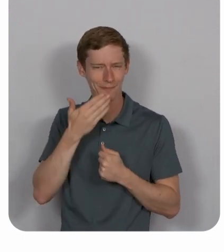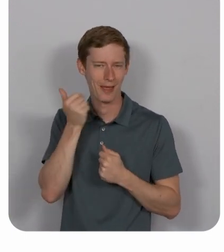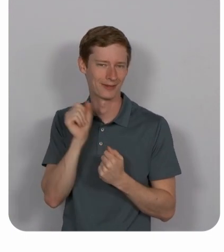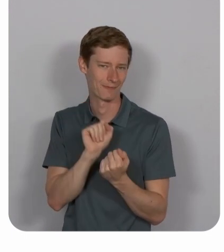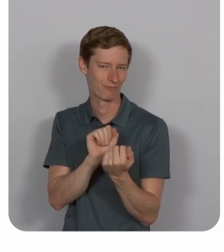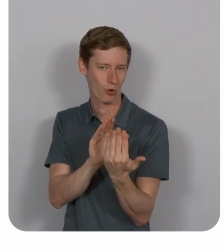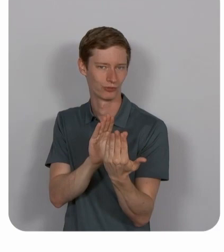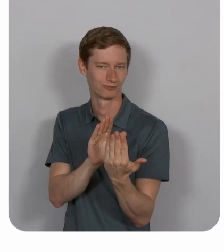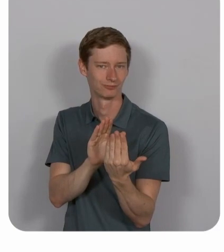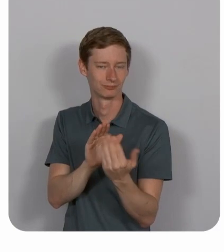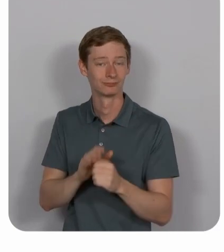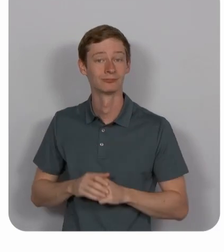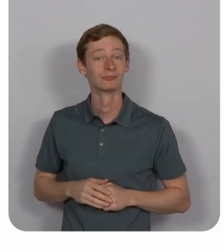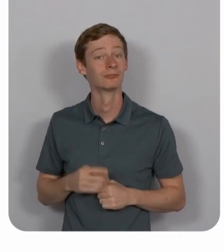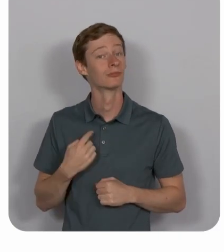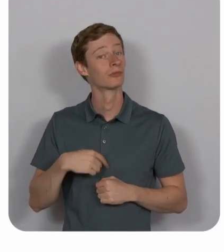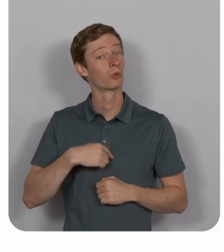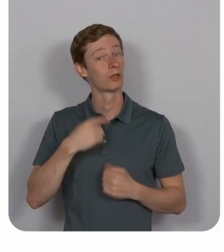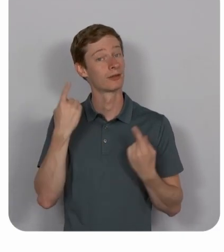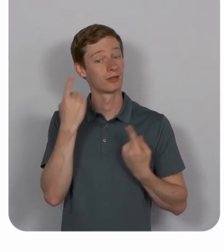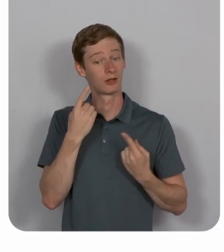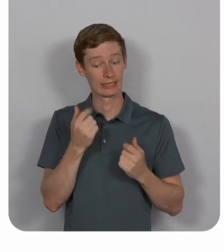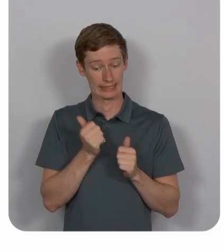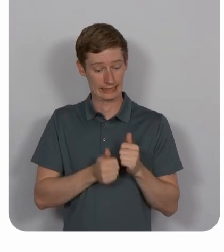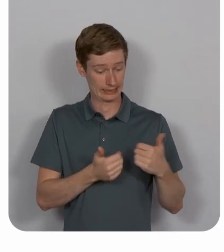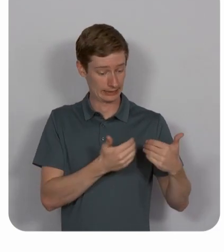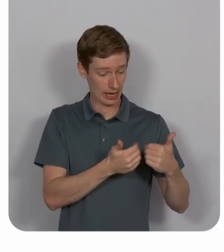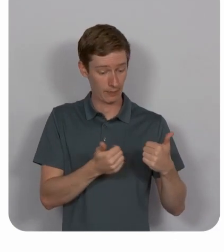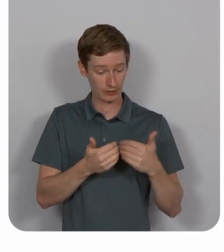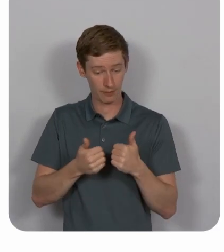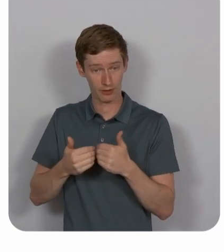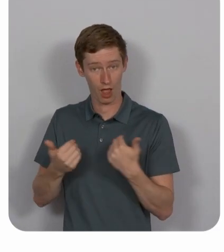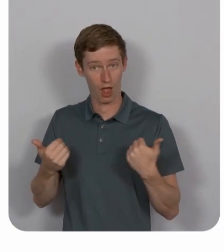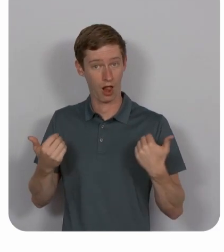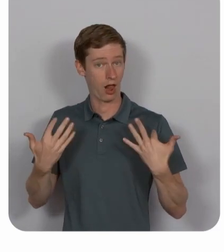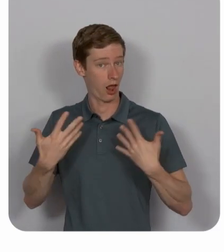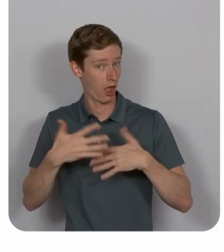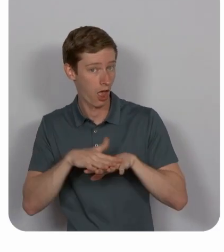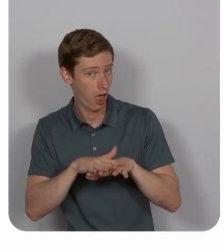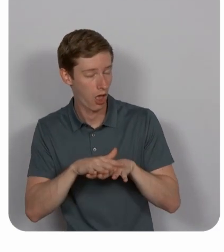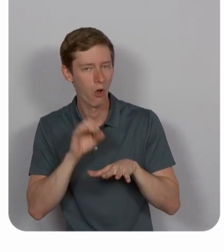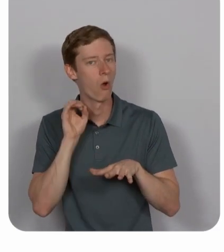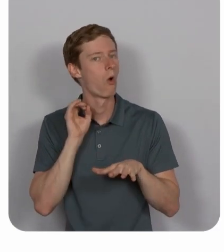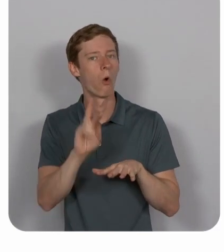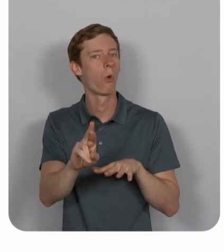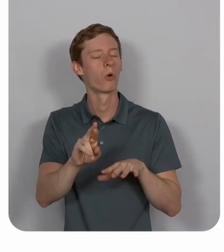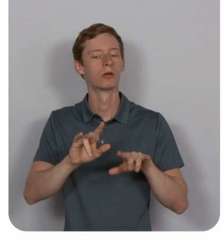for that model. And we looked at, “Do we train each task separately and then merge them all at the same time?